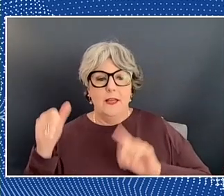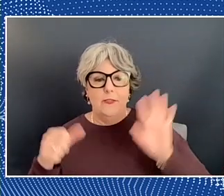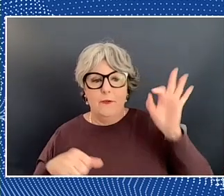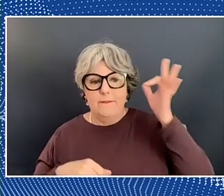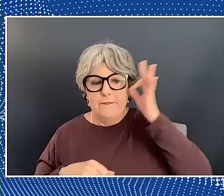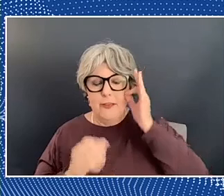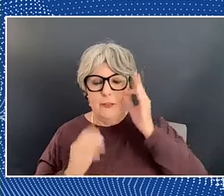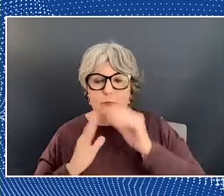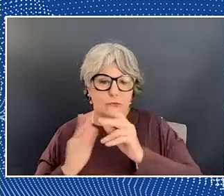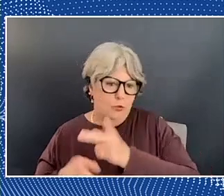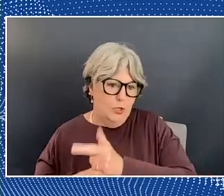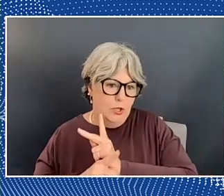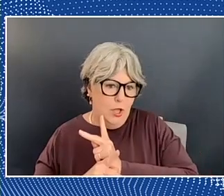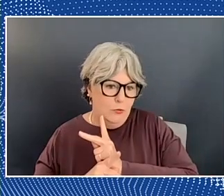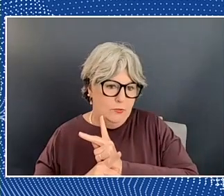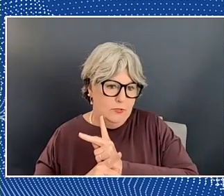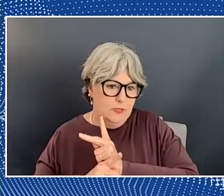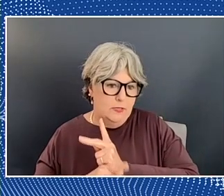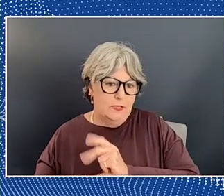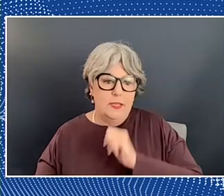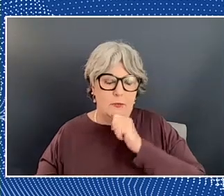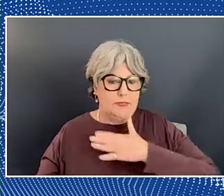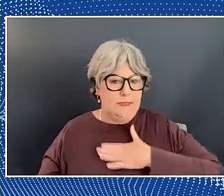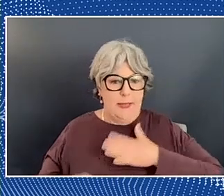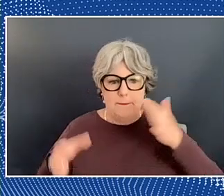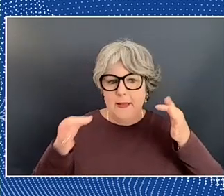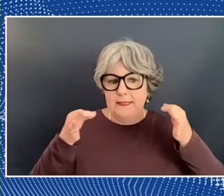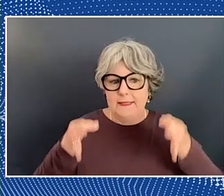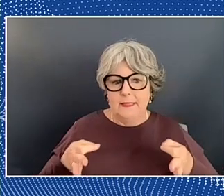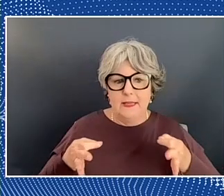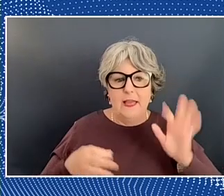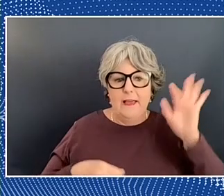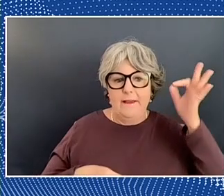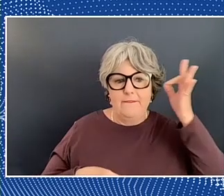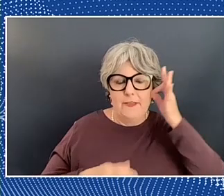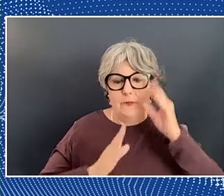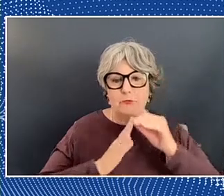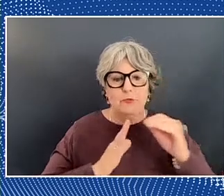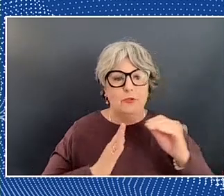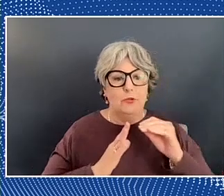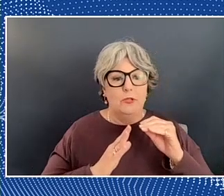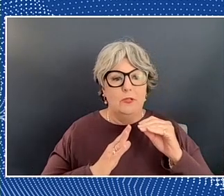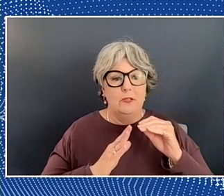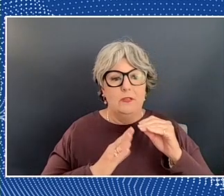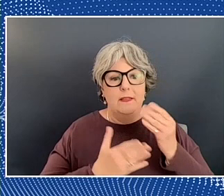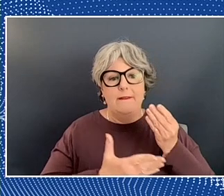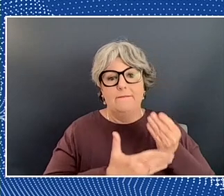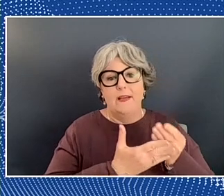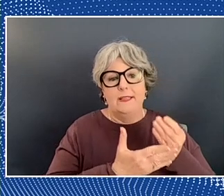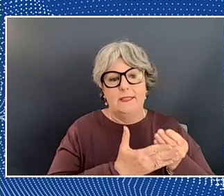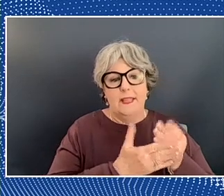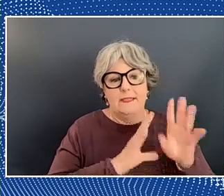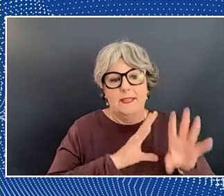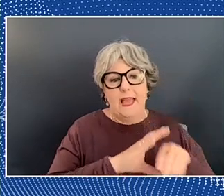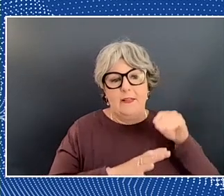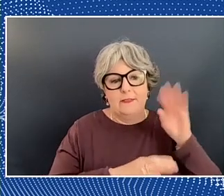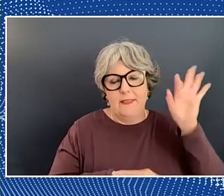loans. It was not my decision to have my Federal student loans financed outside of the Federal Government.